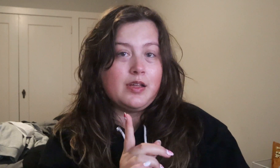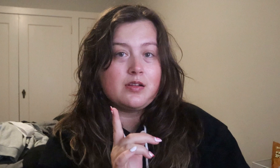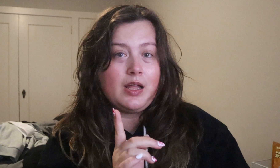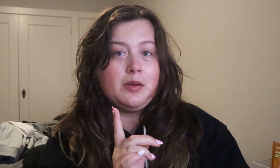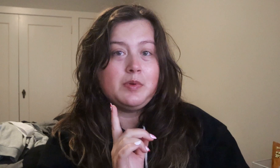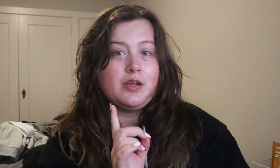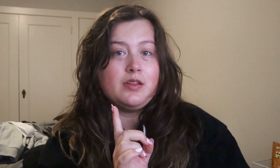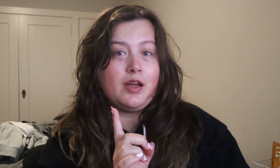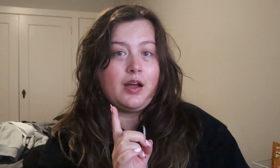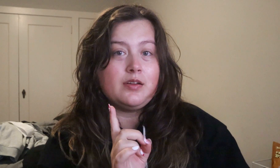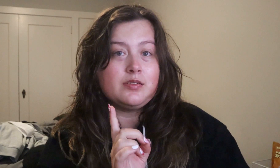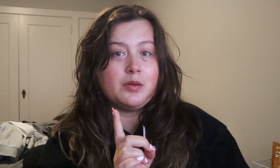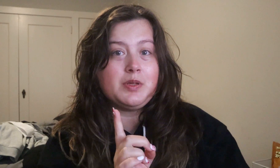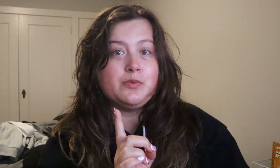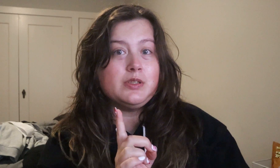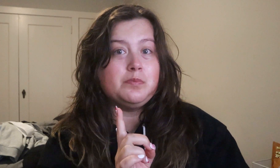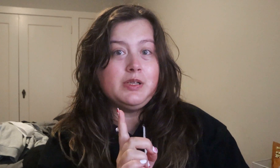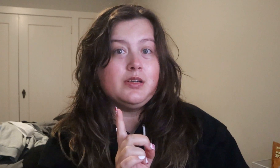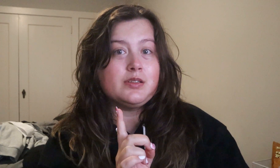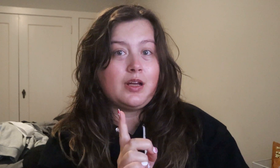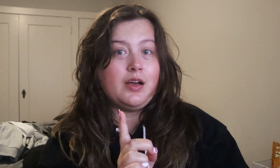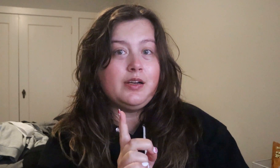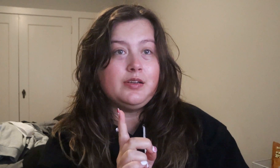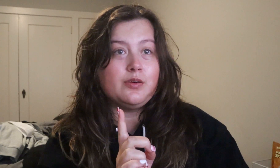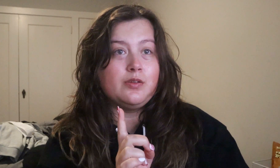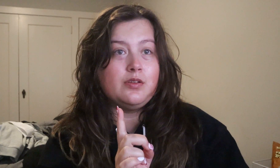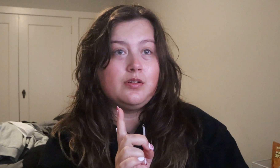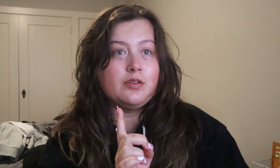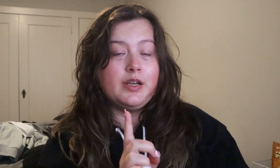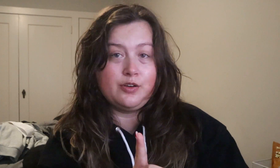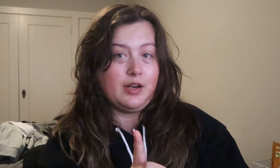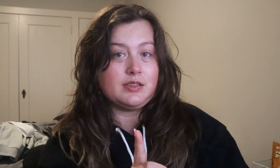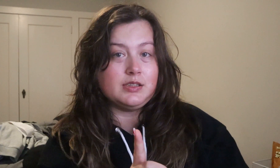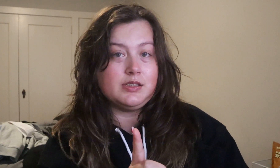They claimed that something was being signed incorrectly.